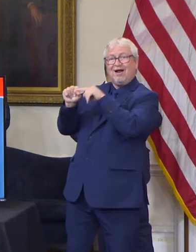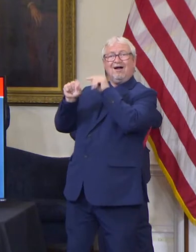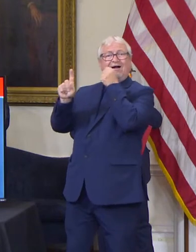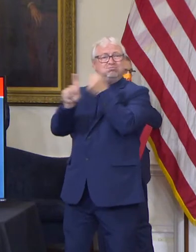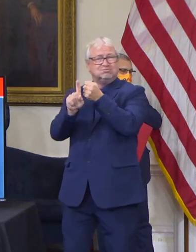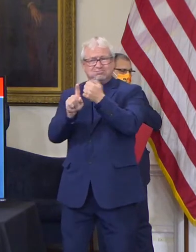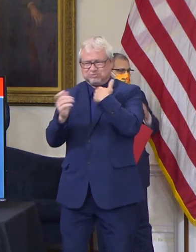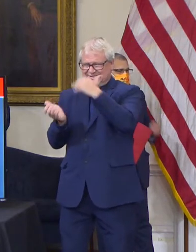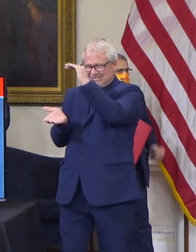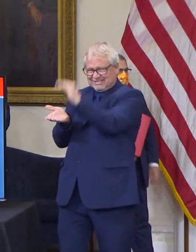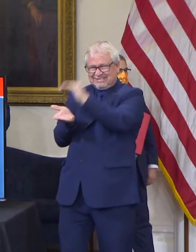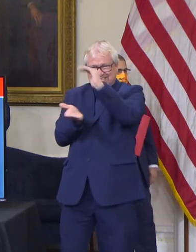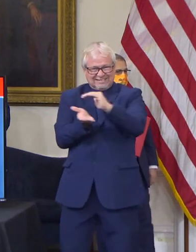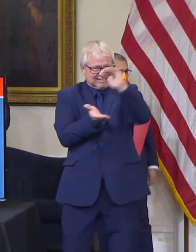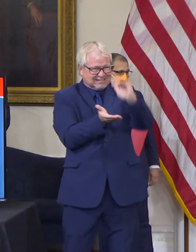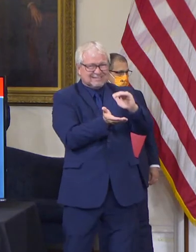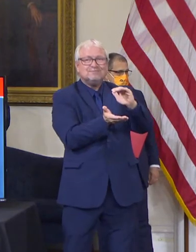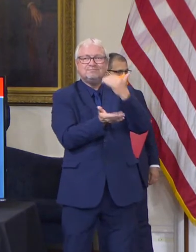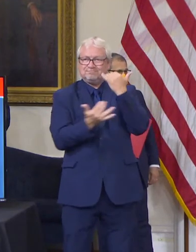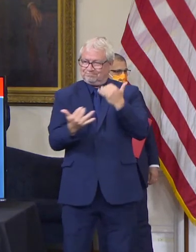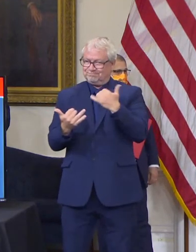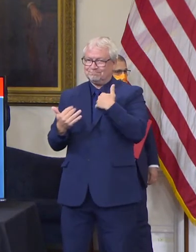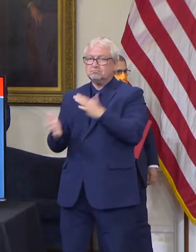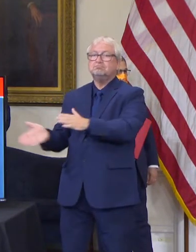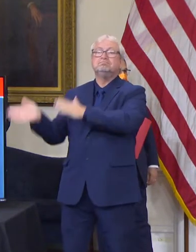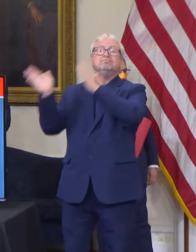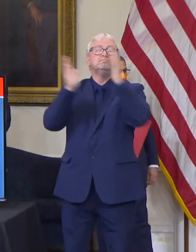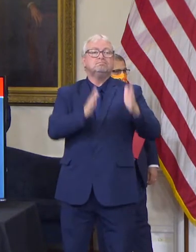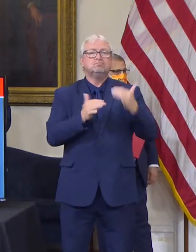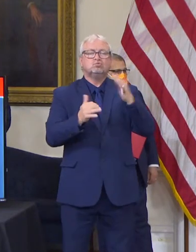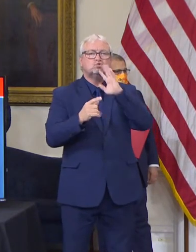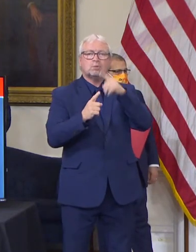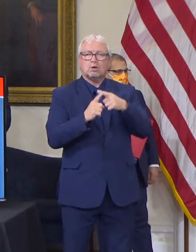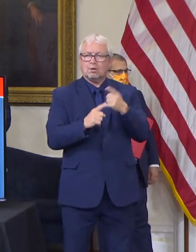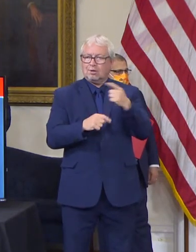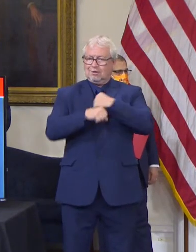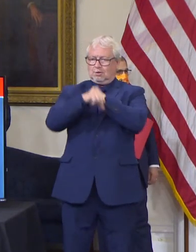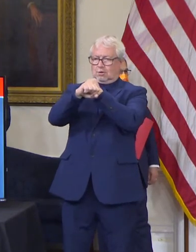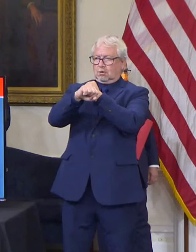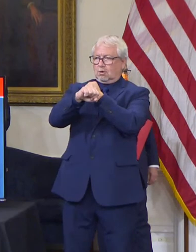vaccination, and we have now moved into a phase of maintaining immunity